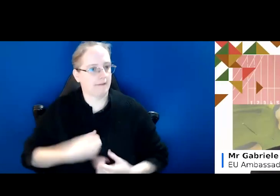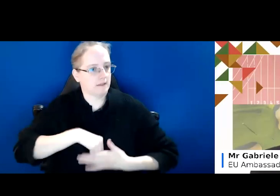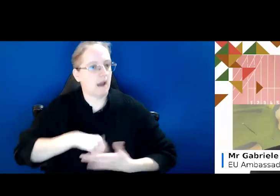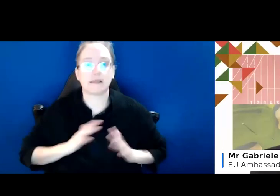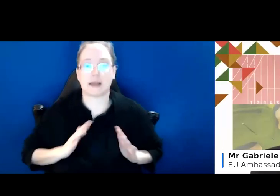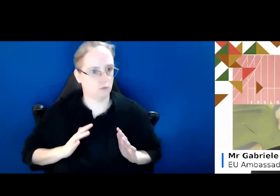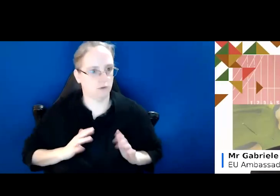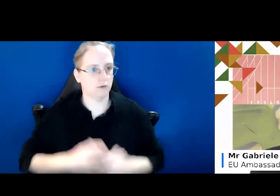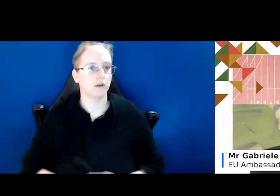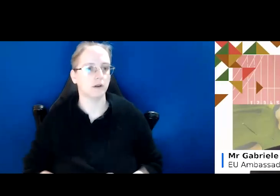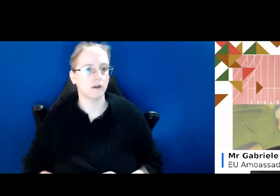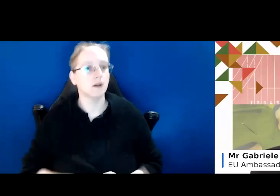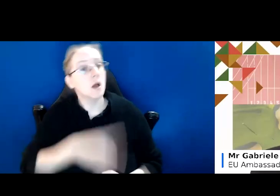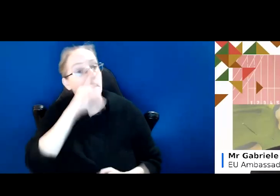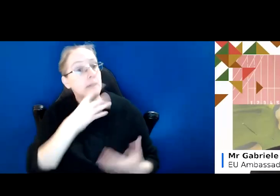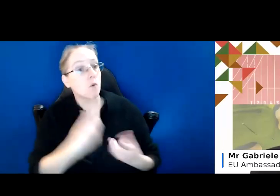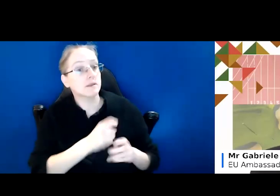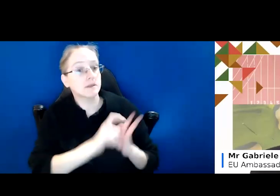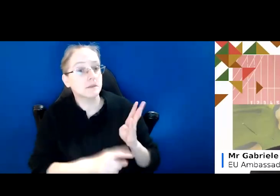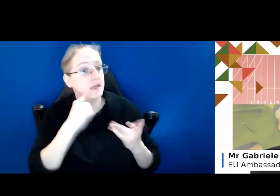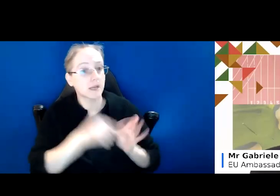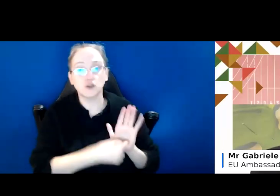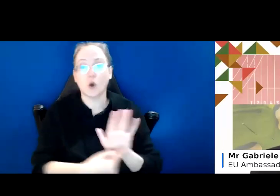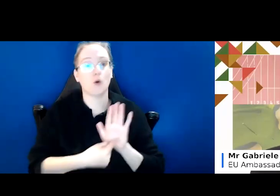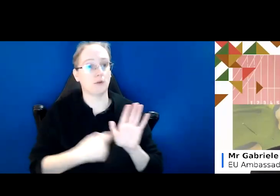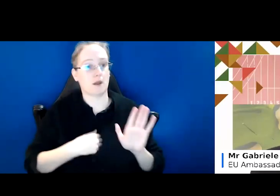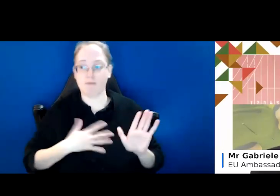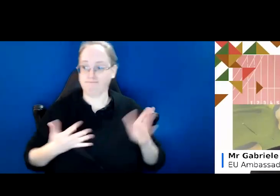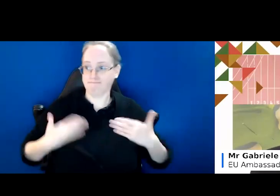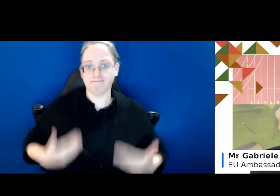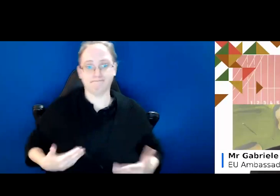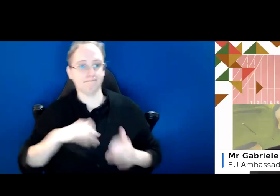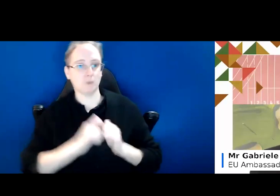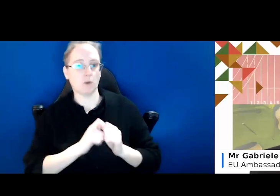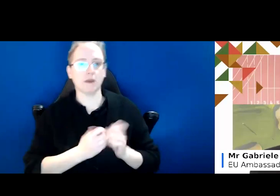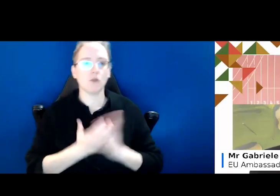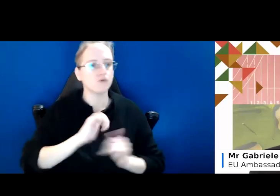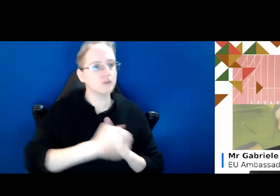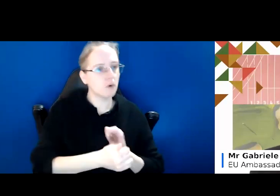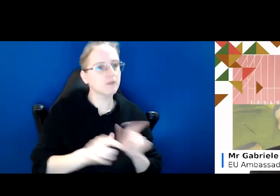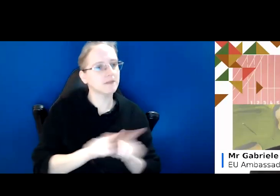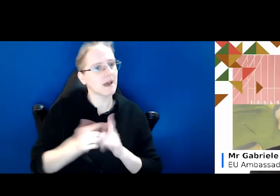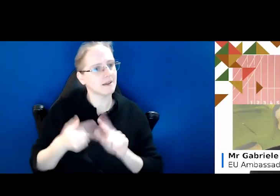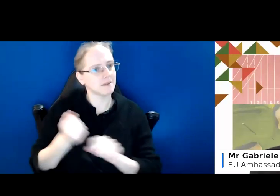have the opportunity to display their worthiness through sports with the success of events like the Paralympics.